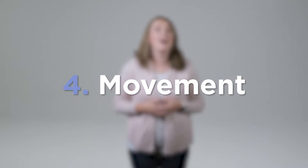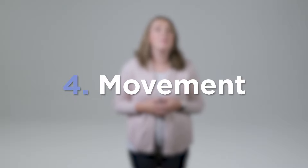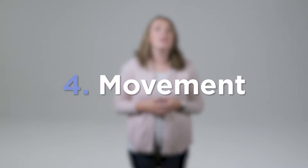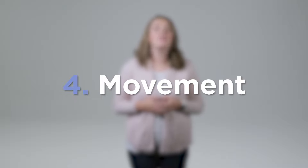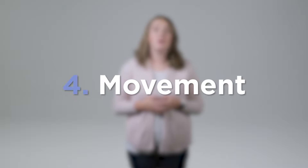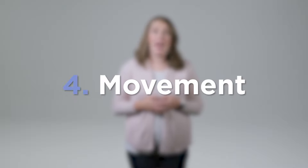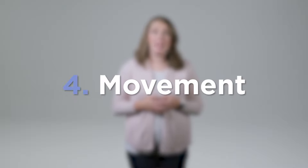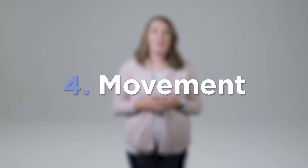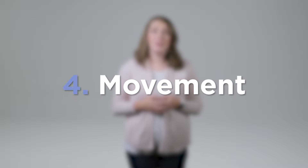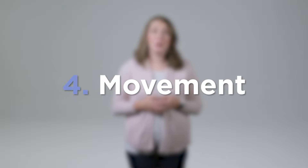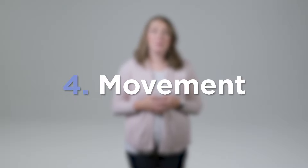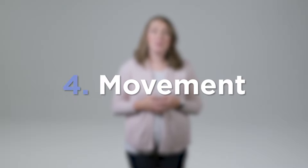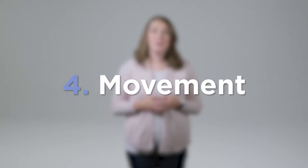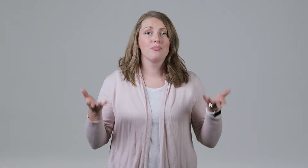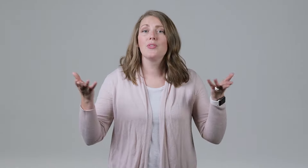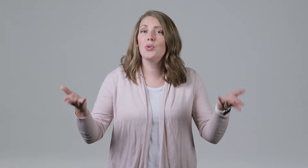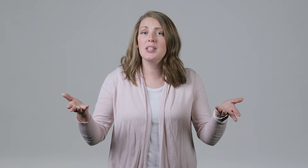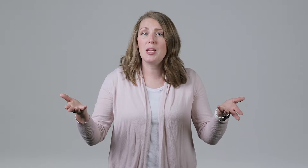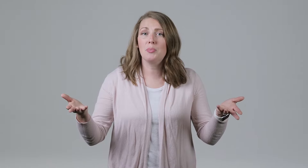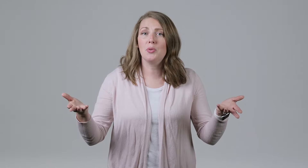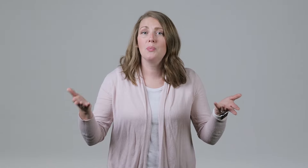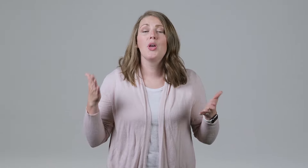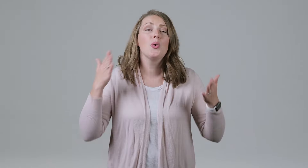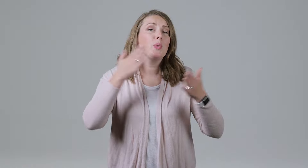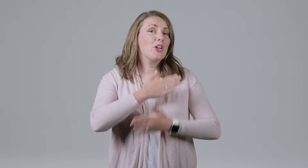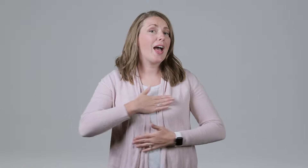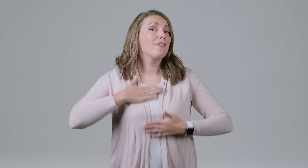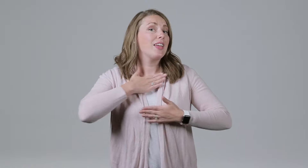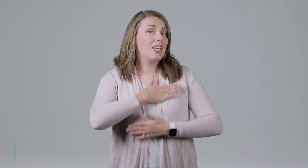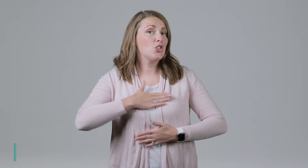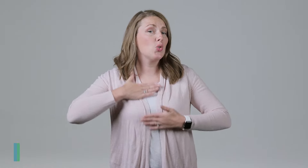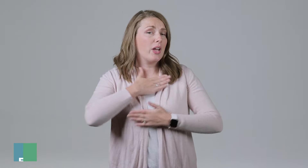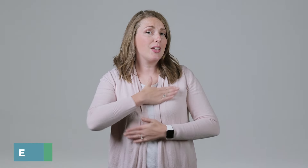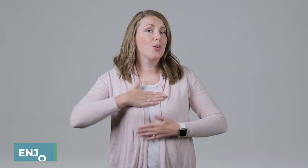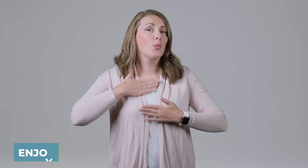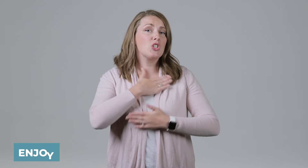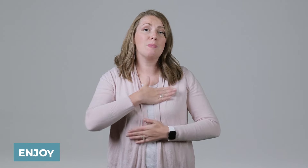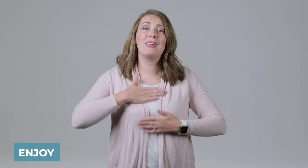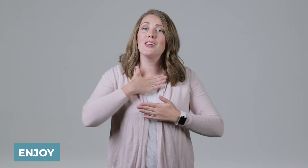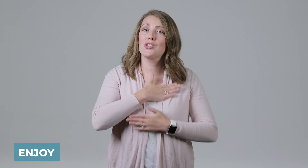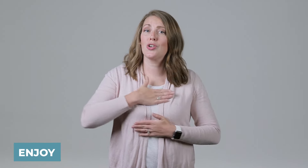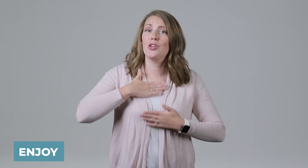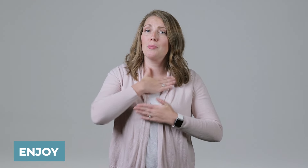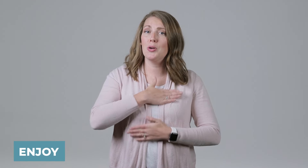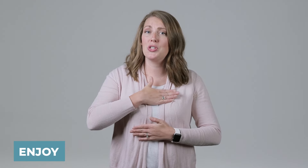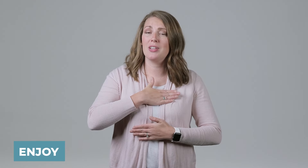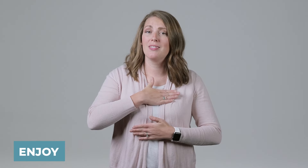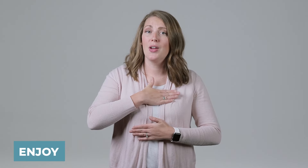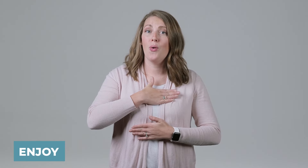come in a variety of forms. For example, we could have enjoy which is making a circular motion